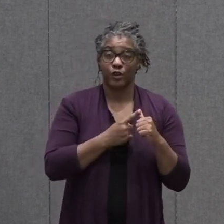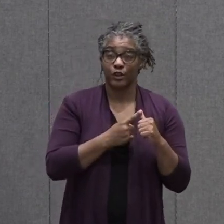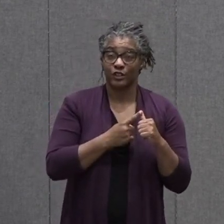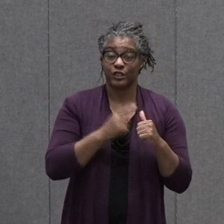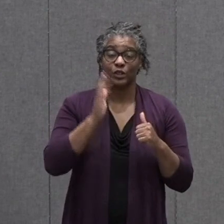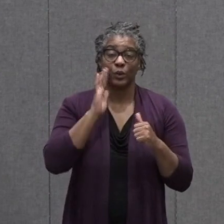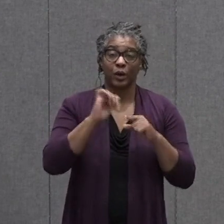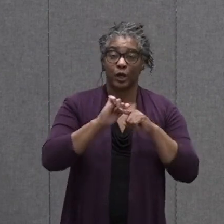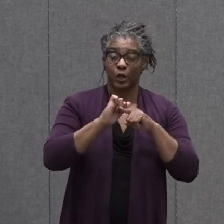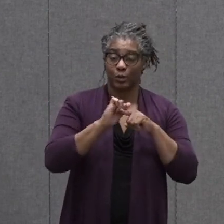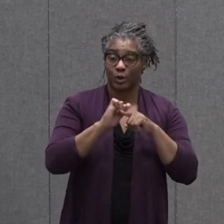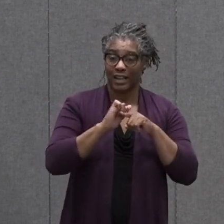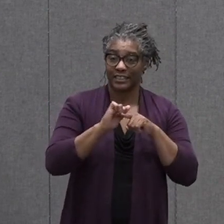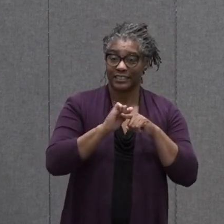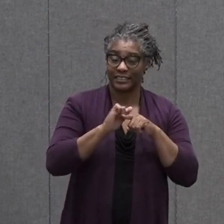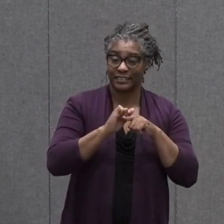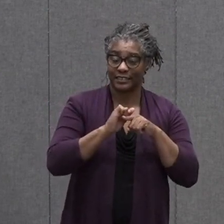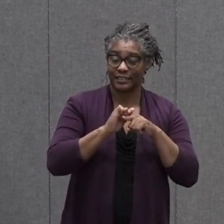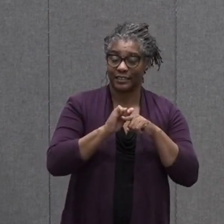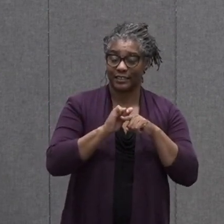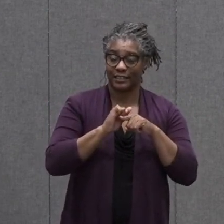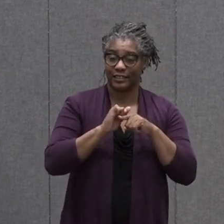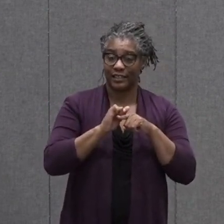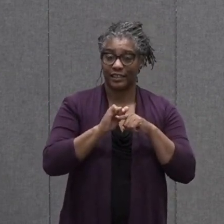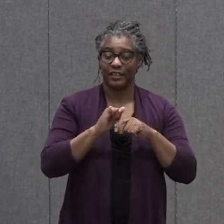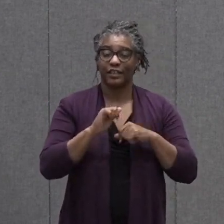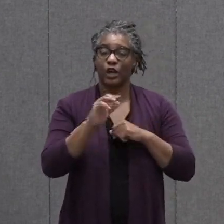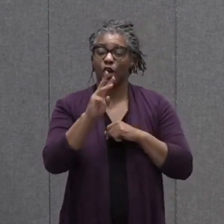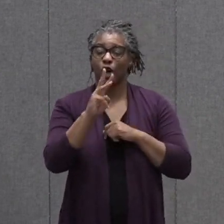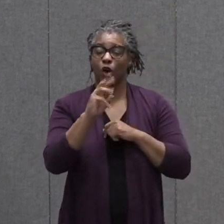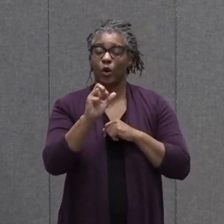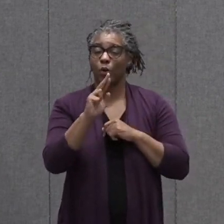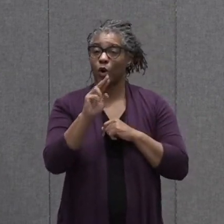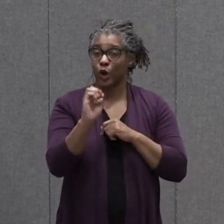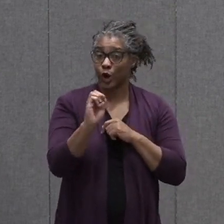If you're following along with me at home, you can make your own handwriting paper